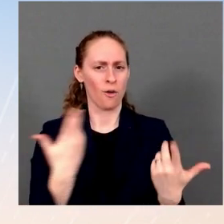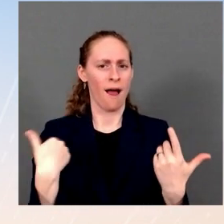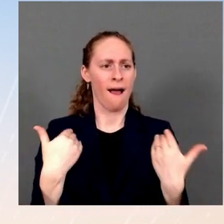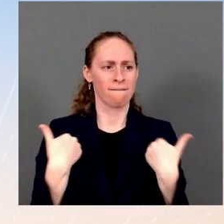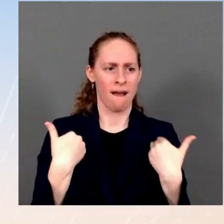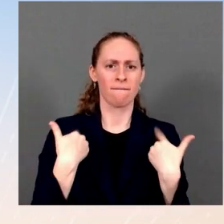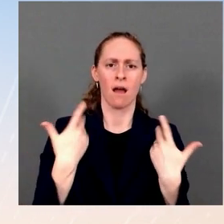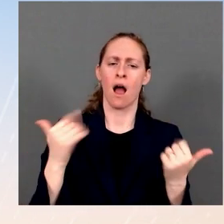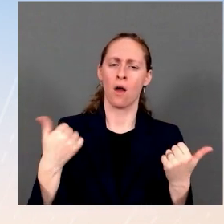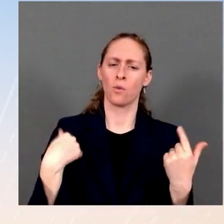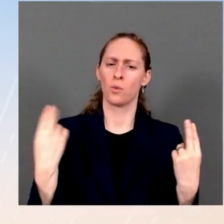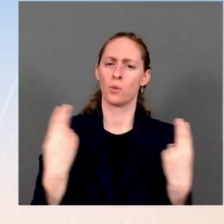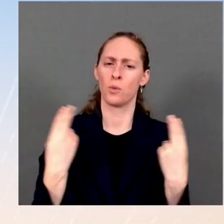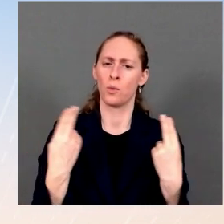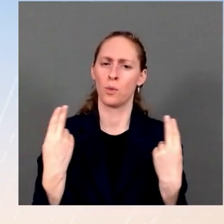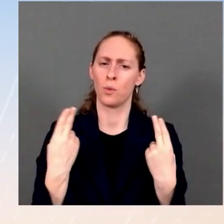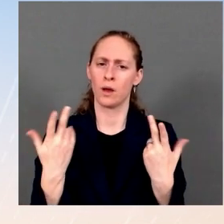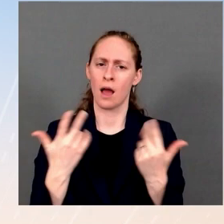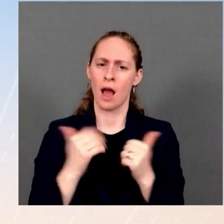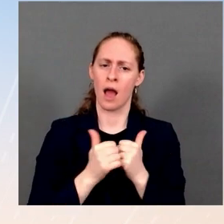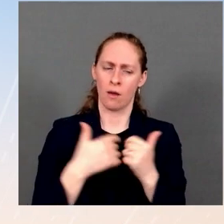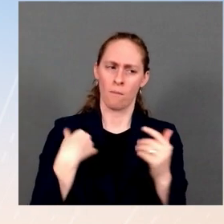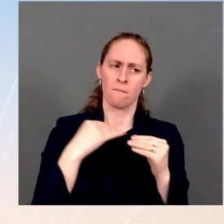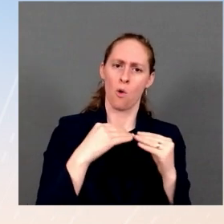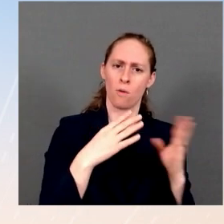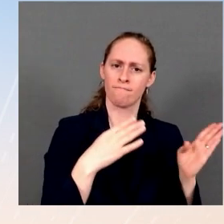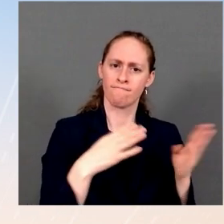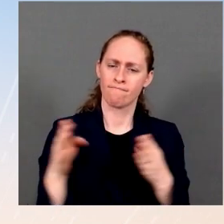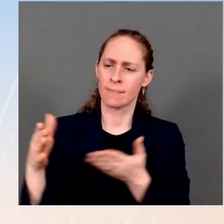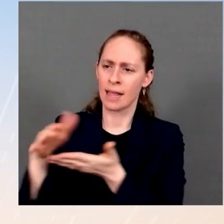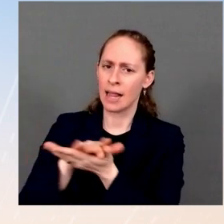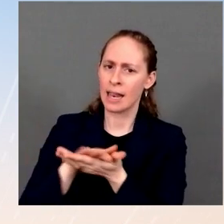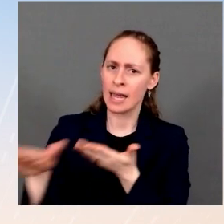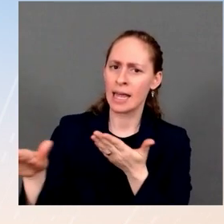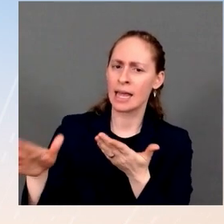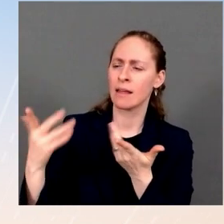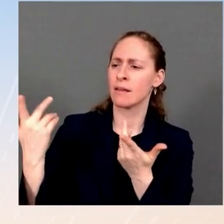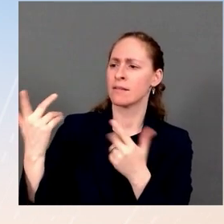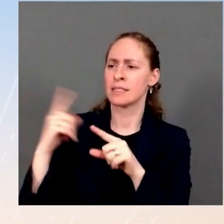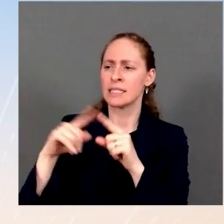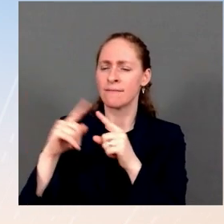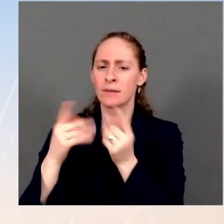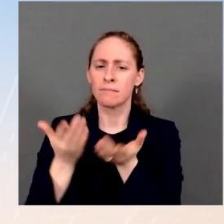So, I don't think there's any shot we're not taking.